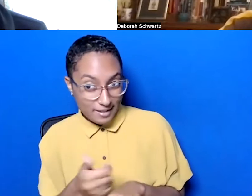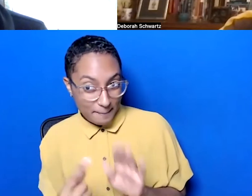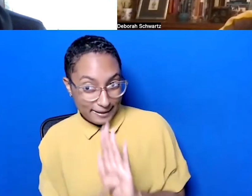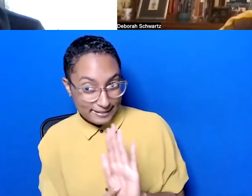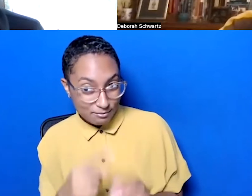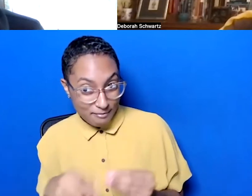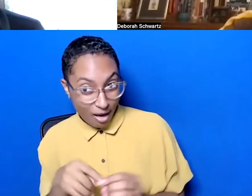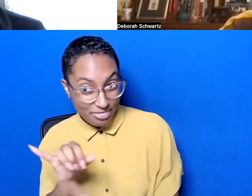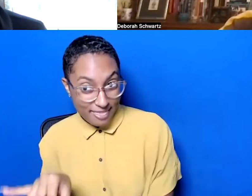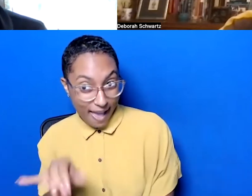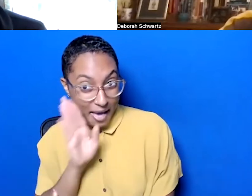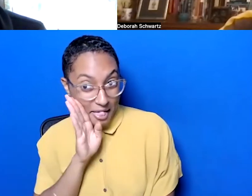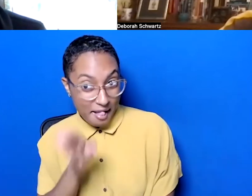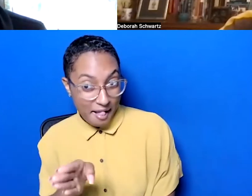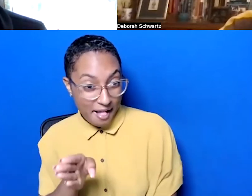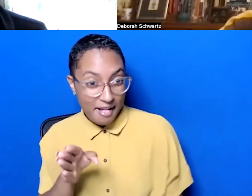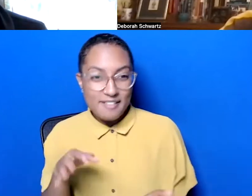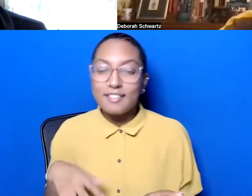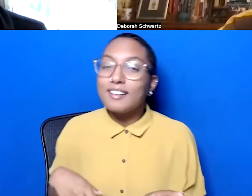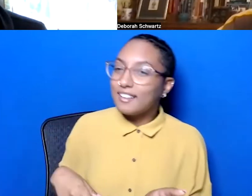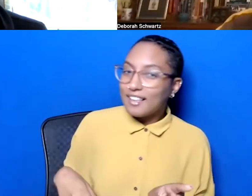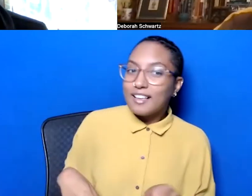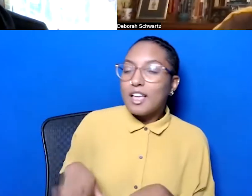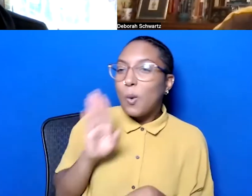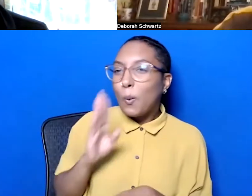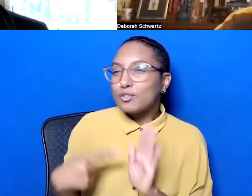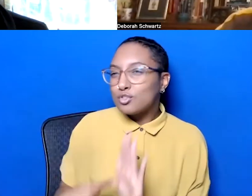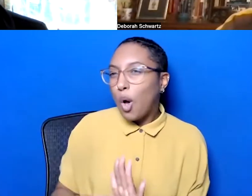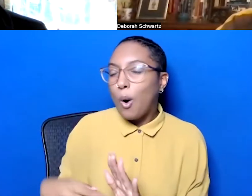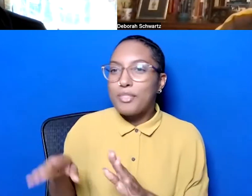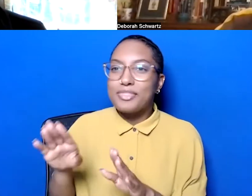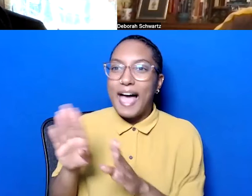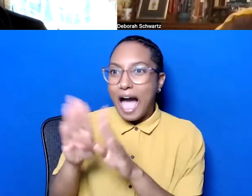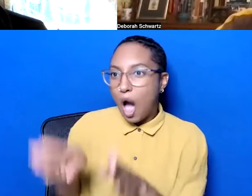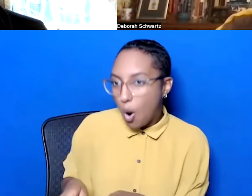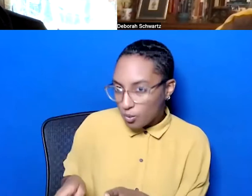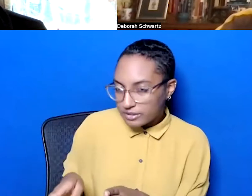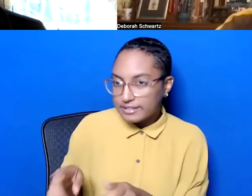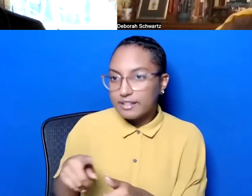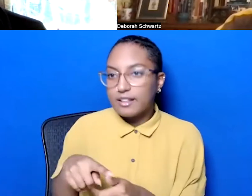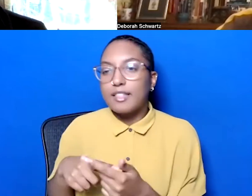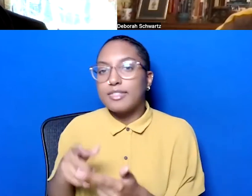it will take the form of a reinterpretation of the house, and the grounds and, of course, they,